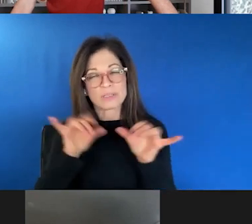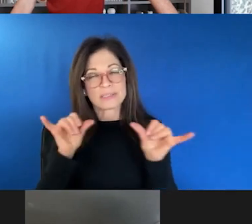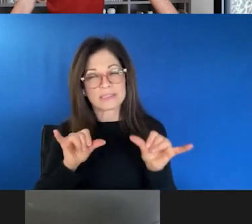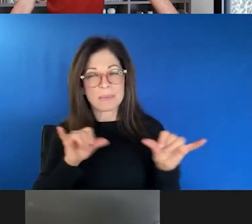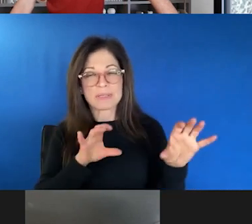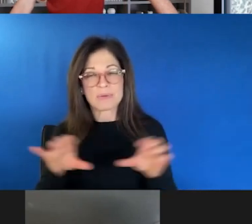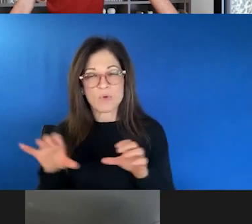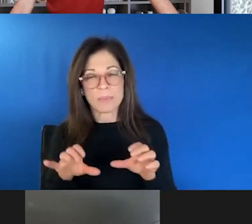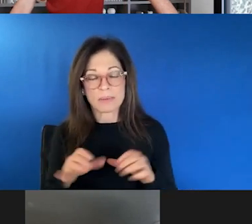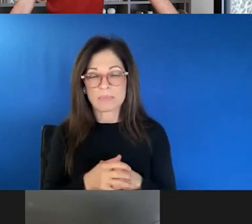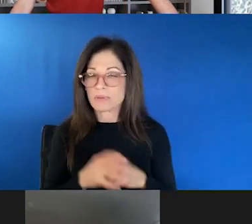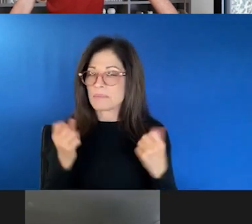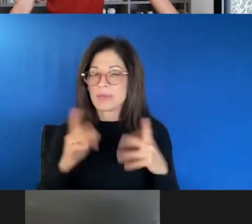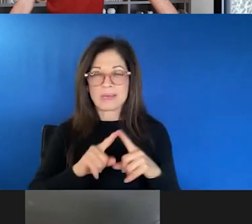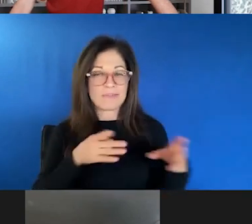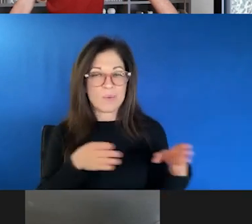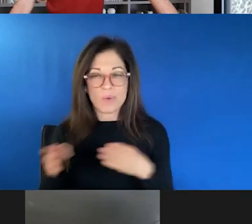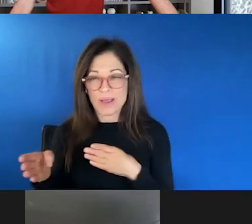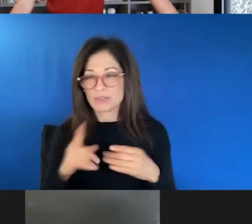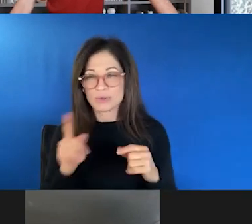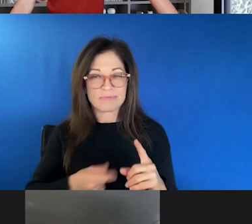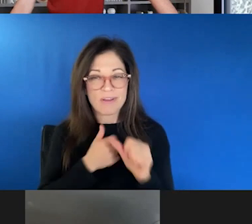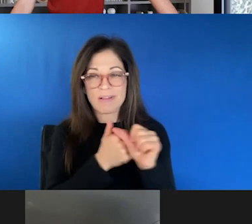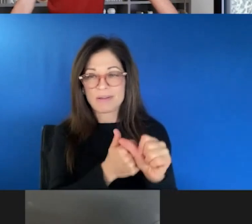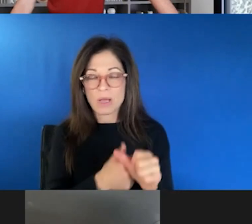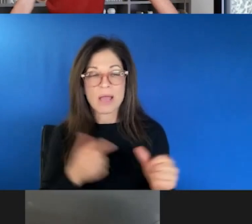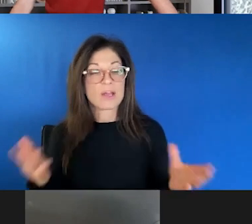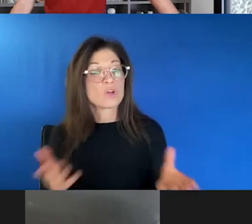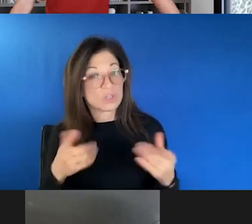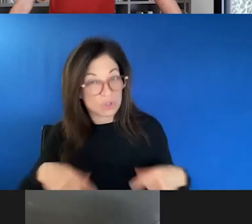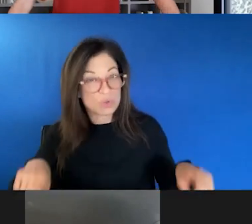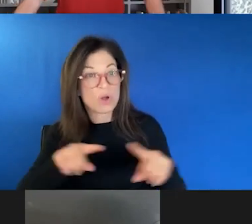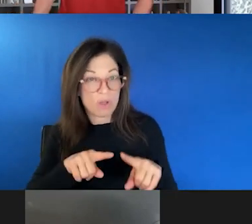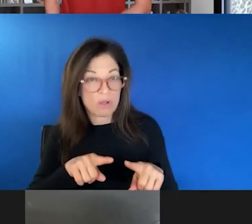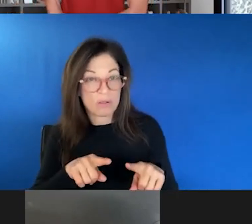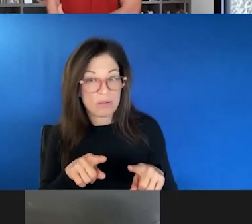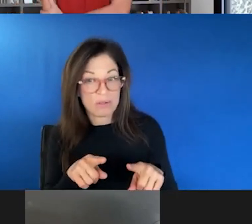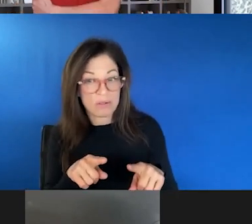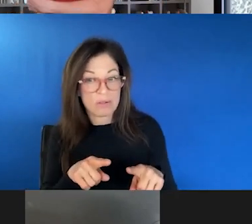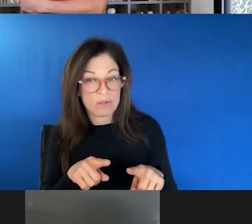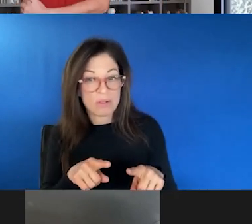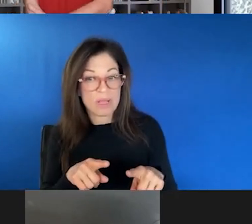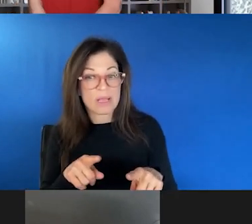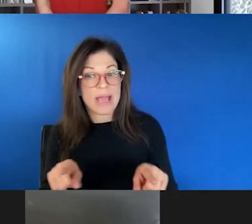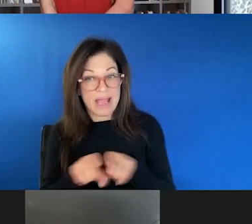THERE IS SO MANY DIFFERENT STRATEGIES THAT CAN BE PURSUED. I WOULD ENCOURAGE YOU ALL, AS YOU ARE TRYING TO BUILD THE CAPACITY,